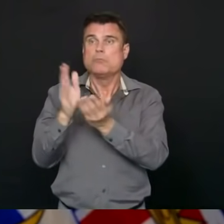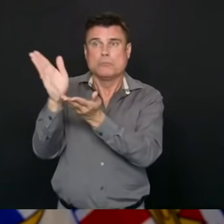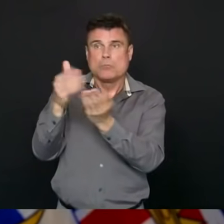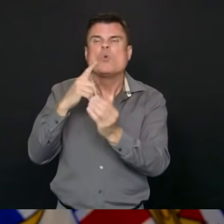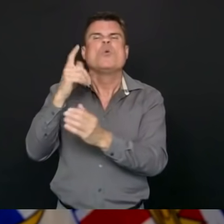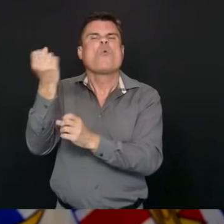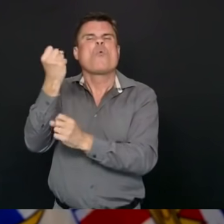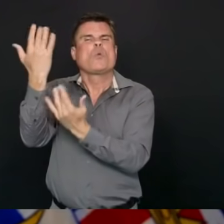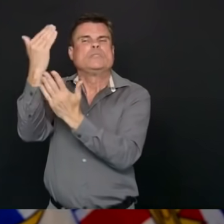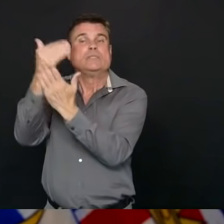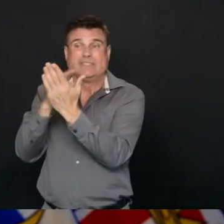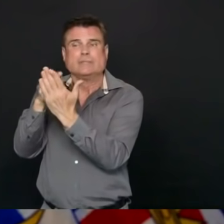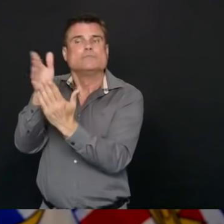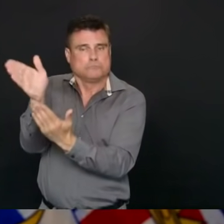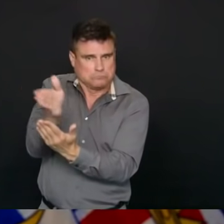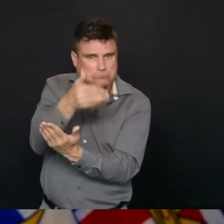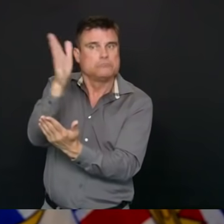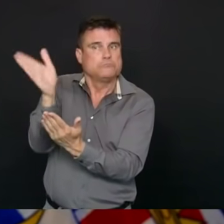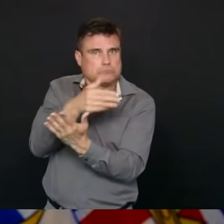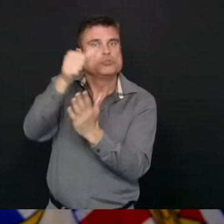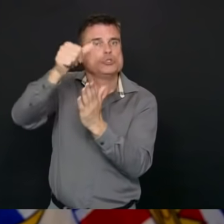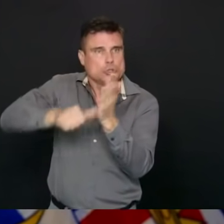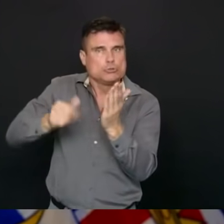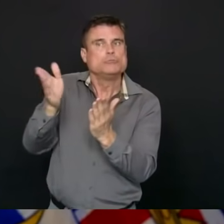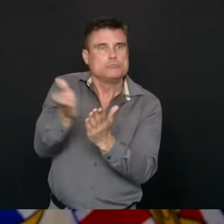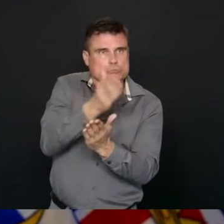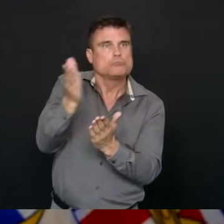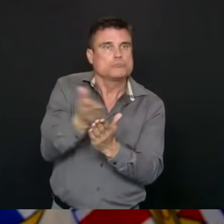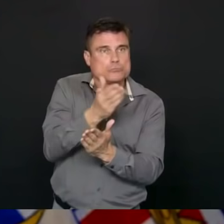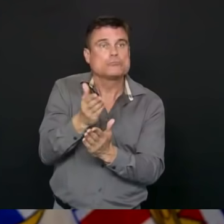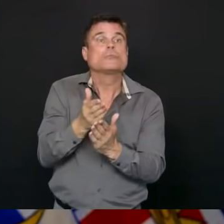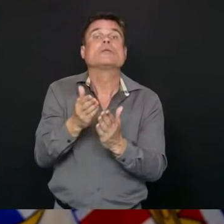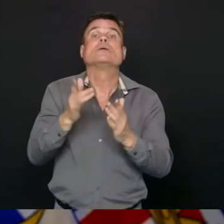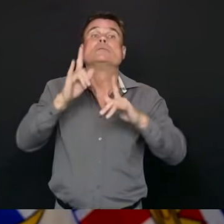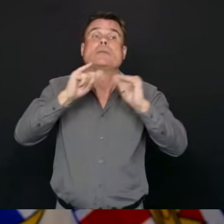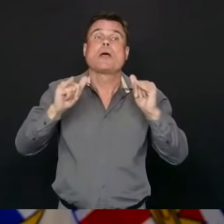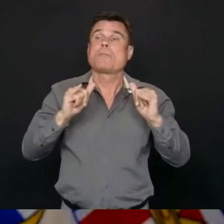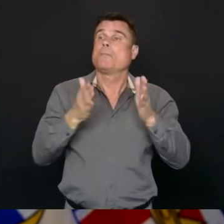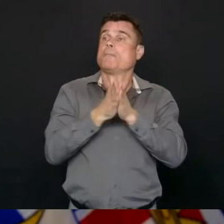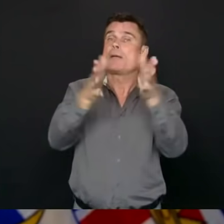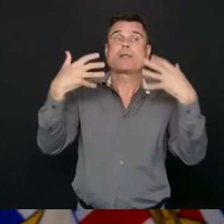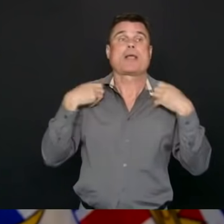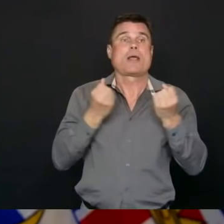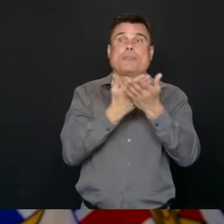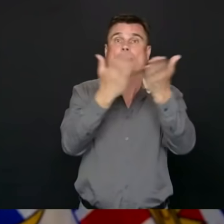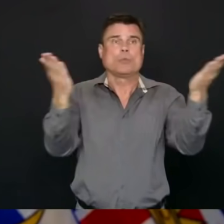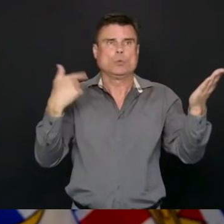And part of that is what we do in public health to continue to monitor, to test